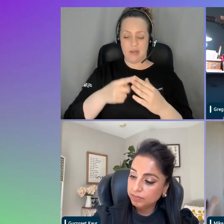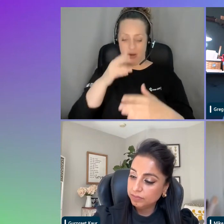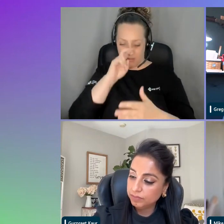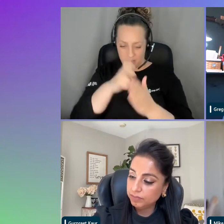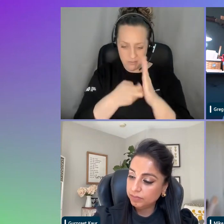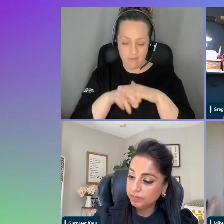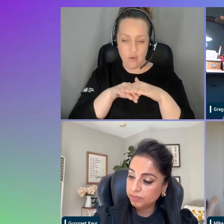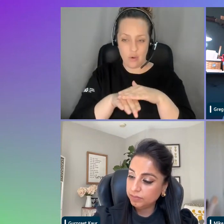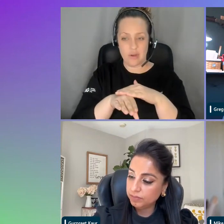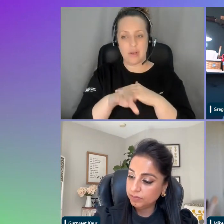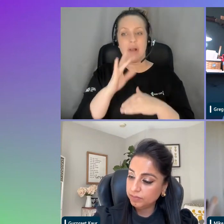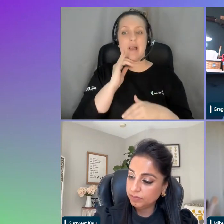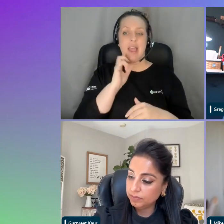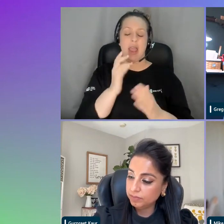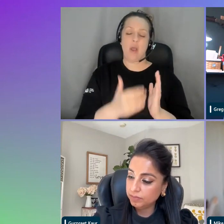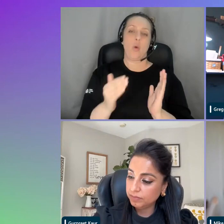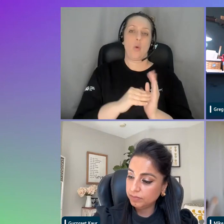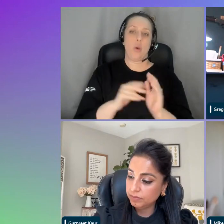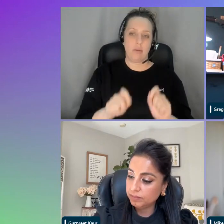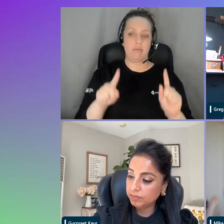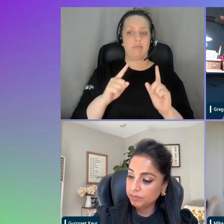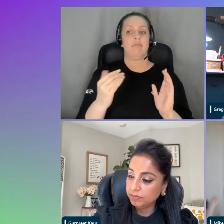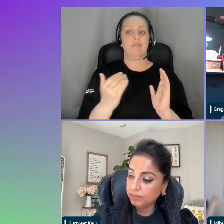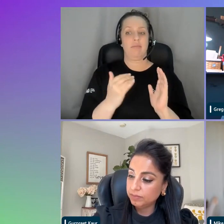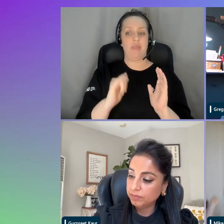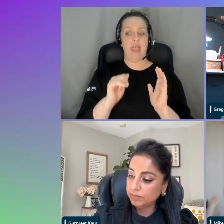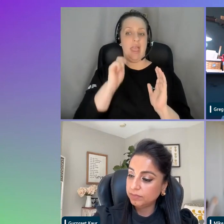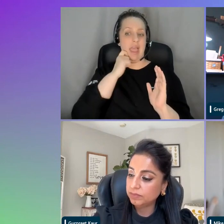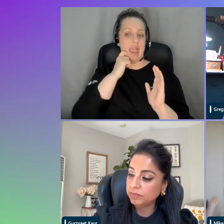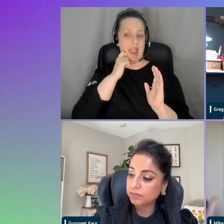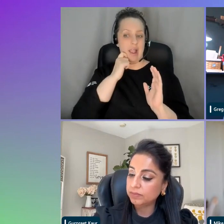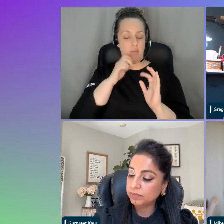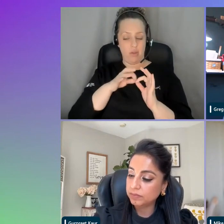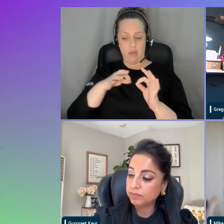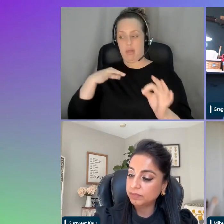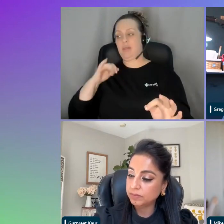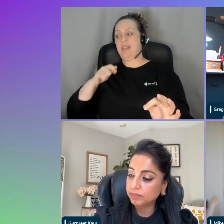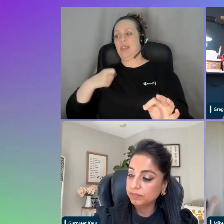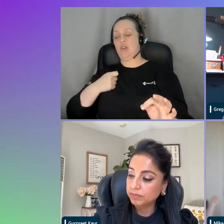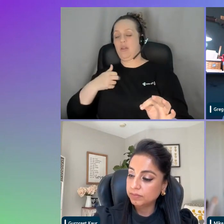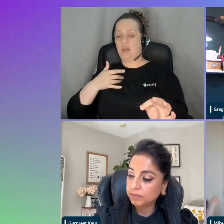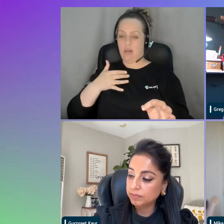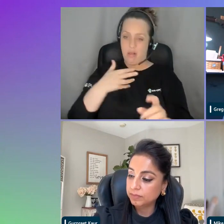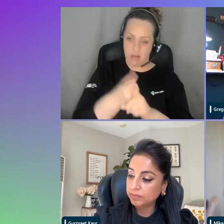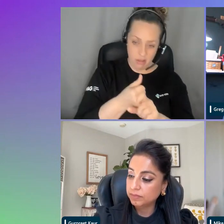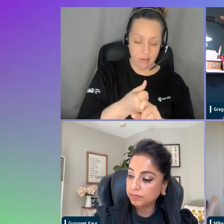sort of rebooting the Apple, uh, accessibility program after I'd been latent for about ten years, that eventually led me over to